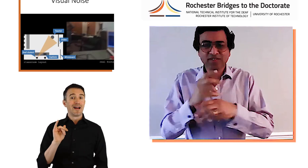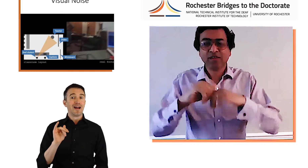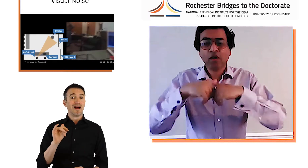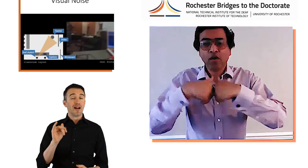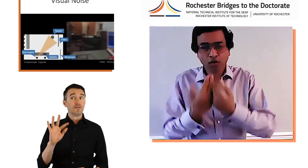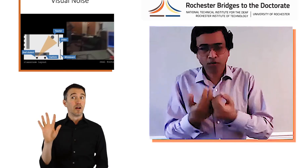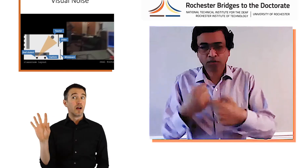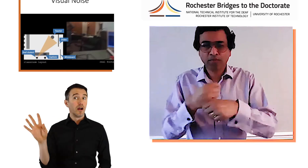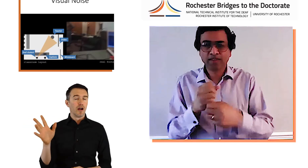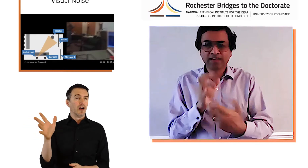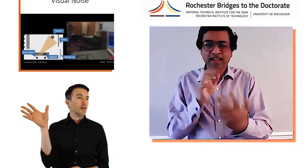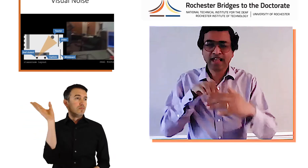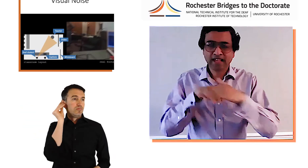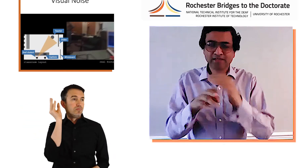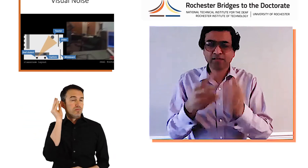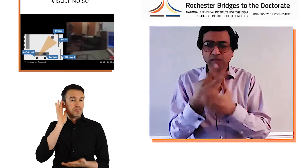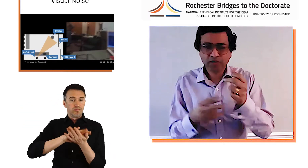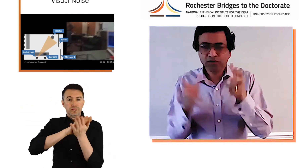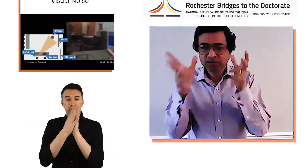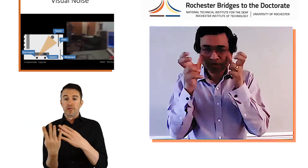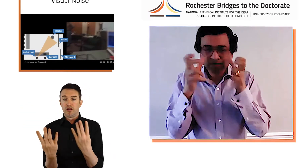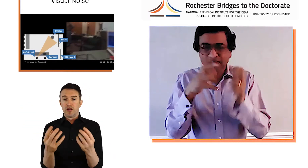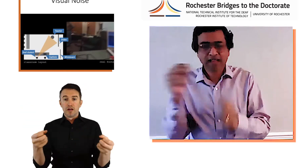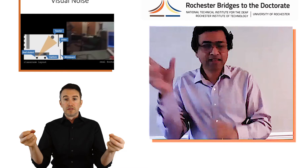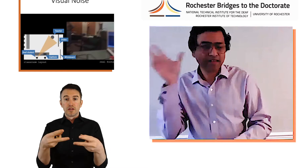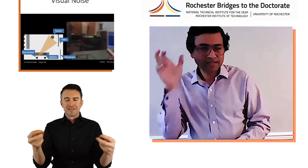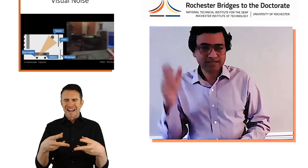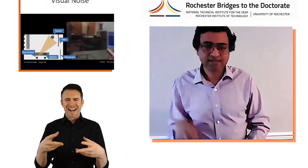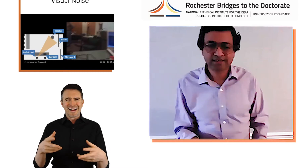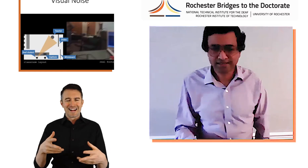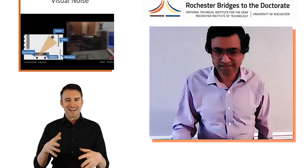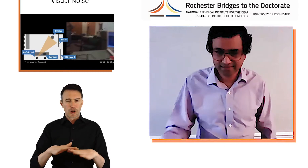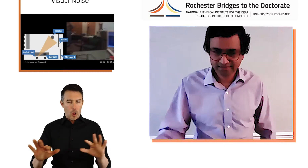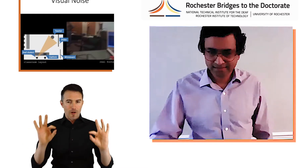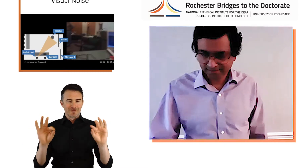both auditory and visual information, and make sure that that is able to happen.